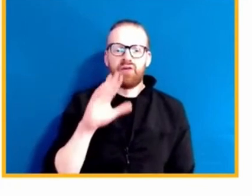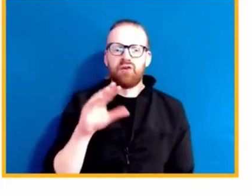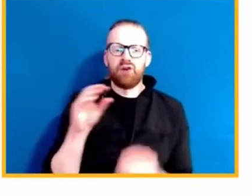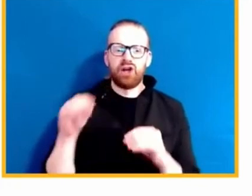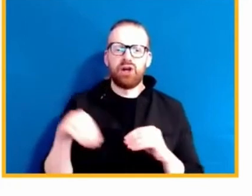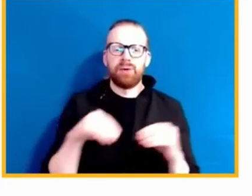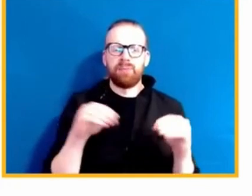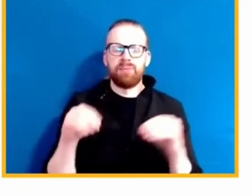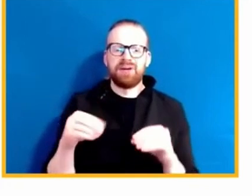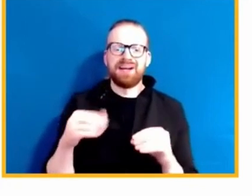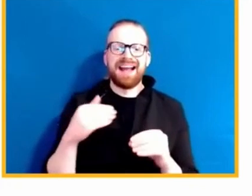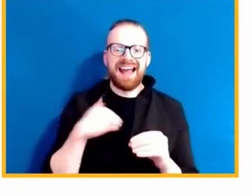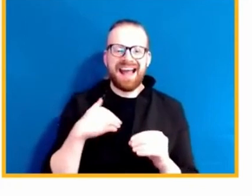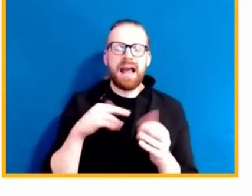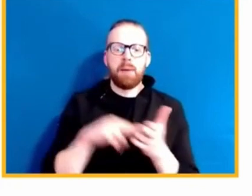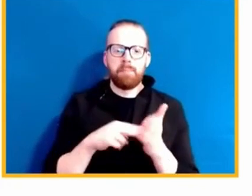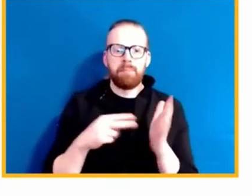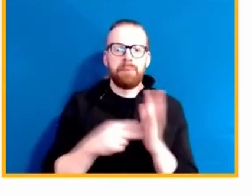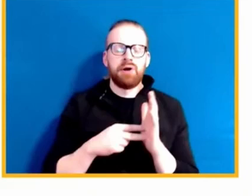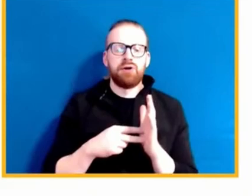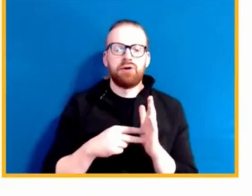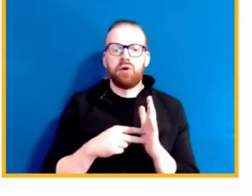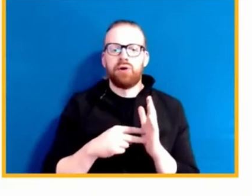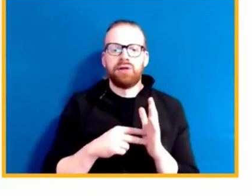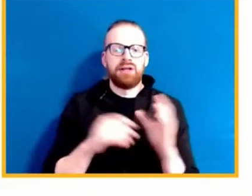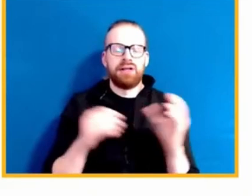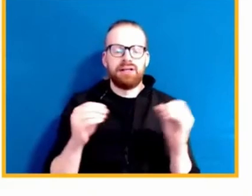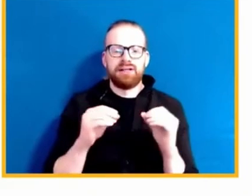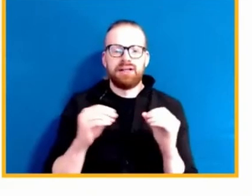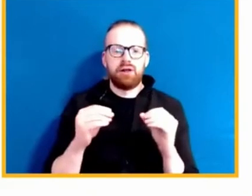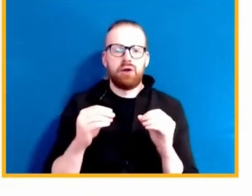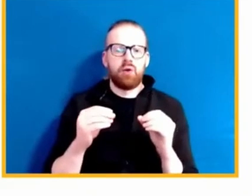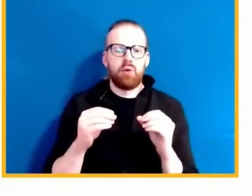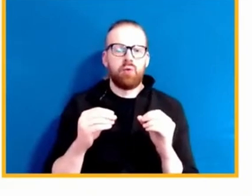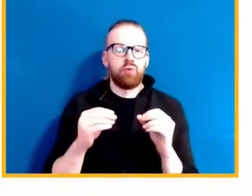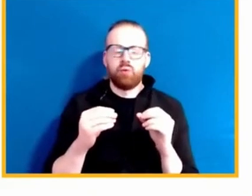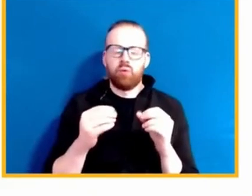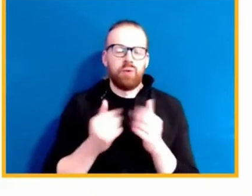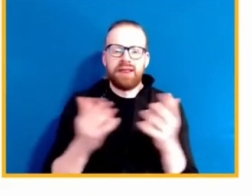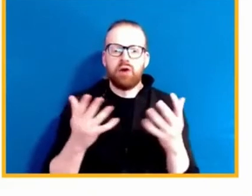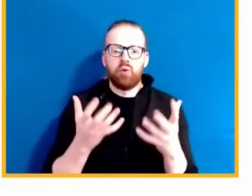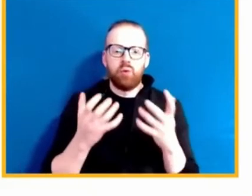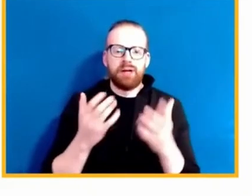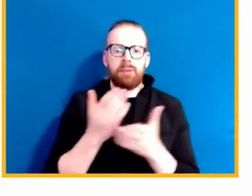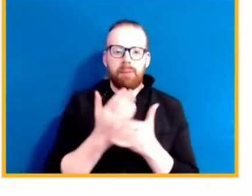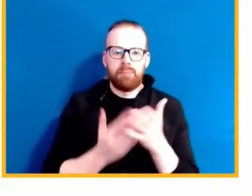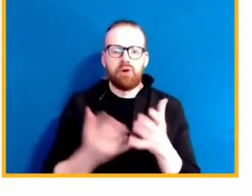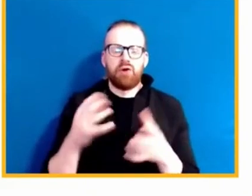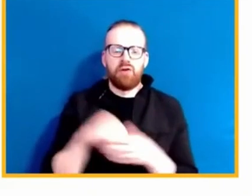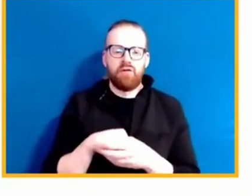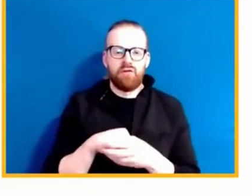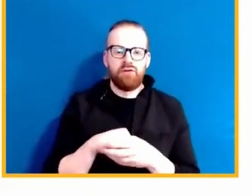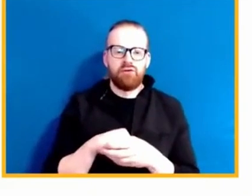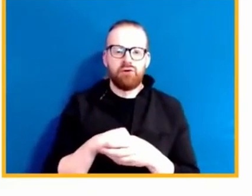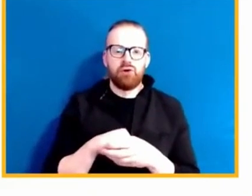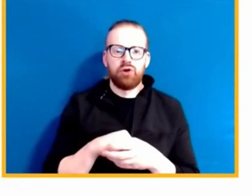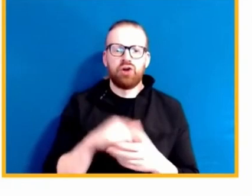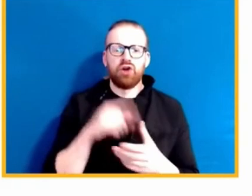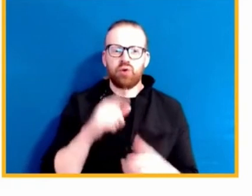like had purpose, like you didn't do anything without you wanting it to be part of the song. It was very very adorable the way that